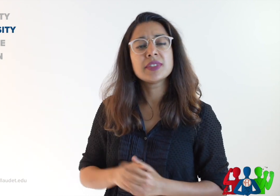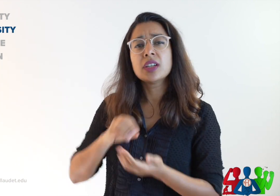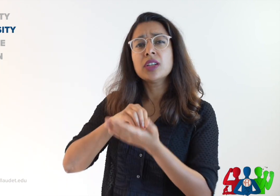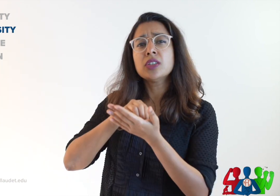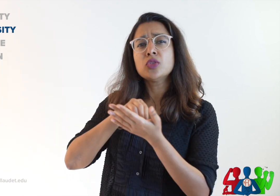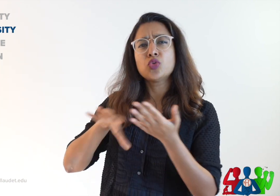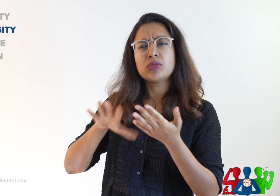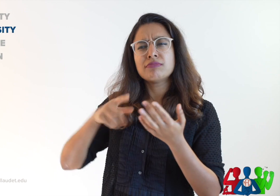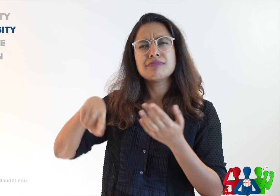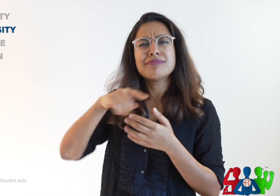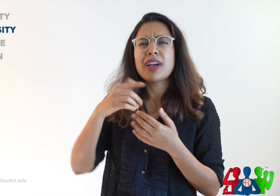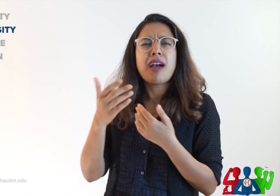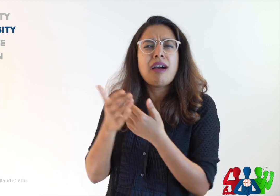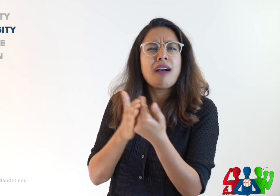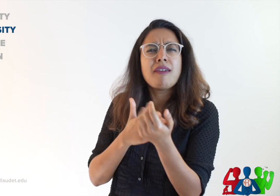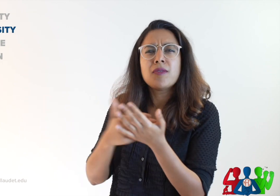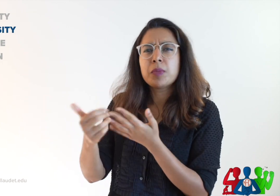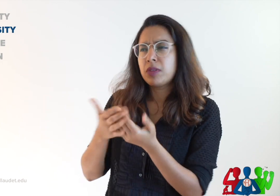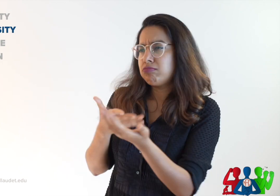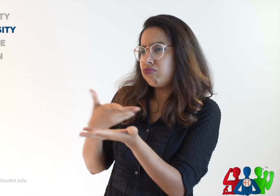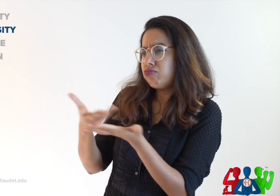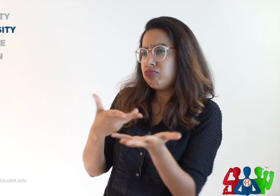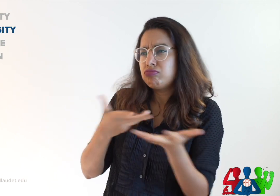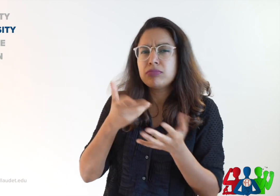and the culture, history, and politics of those identities.